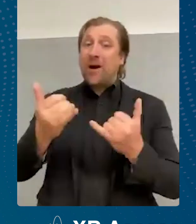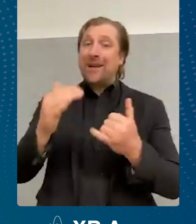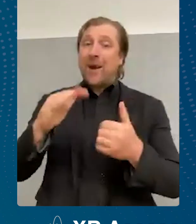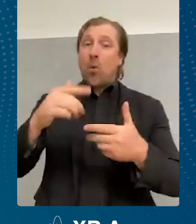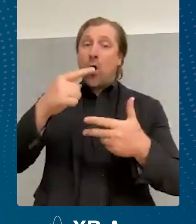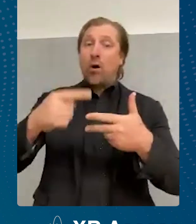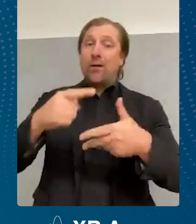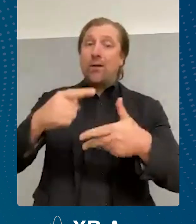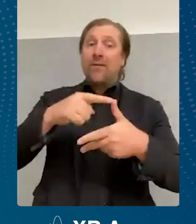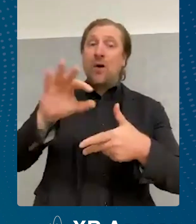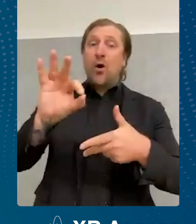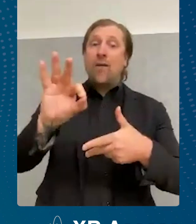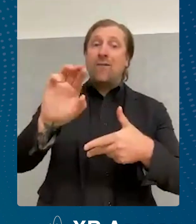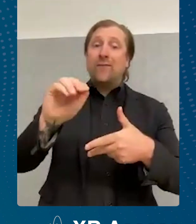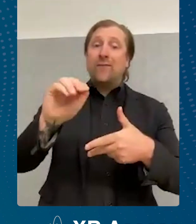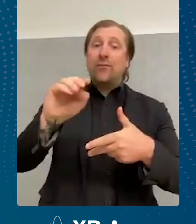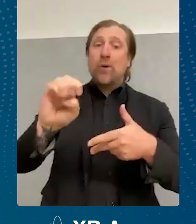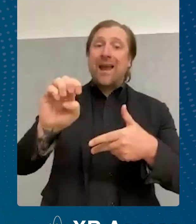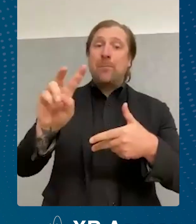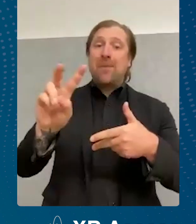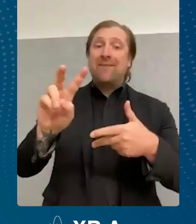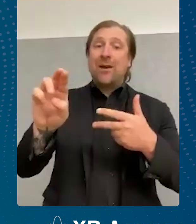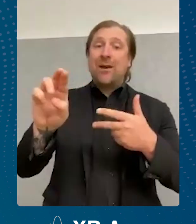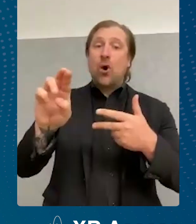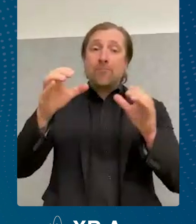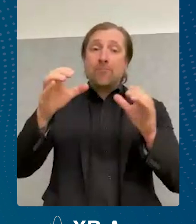is accessible via headset, computer, tablet